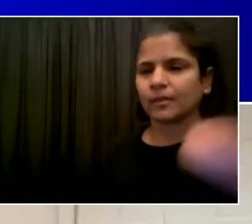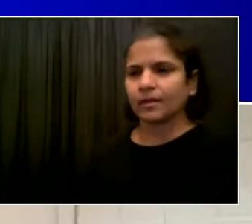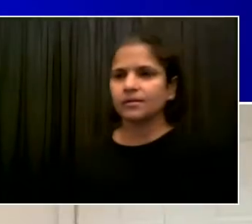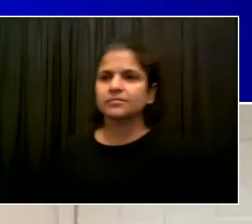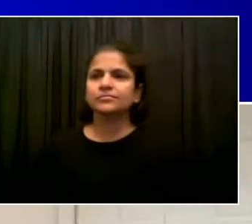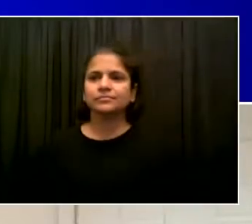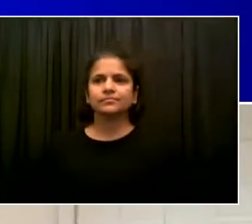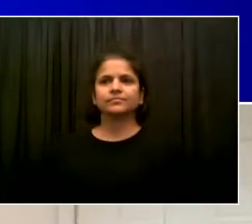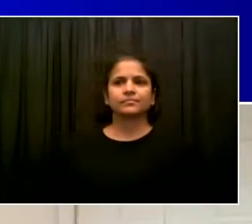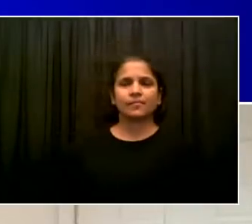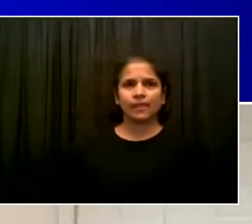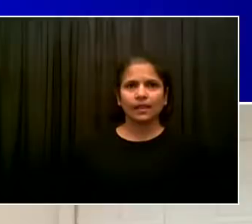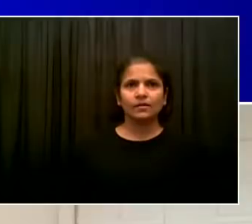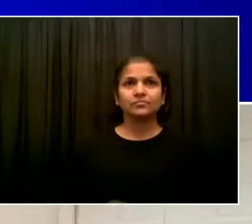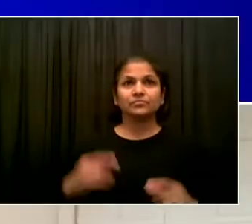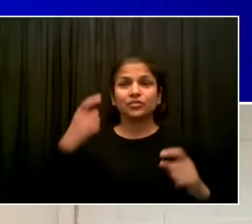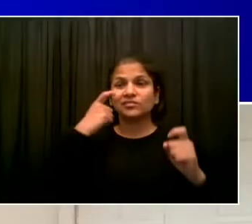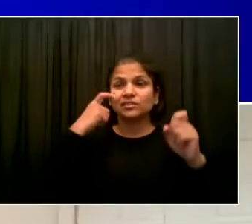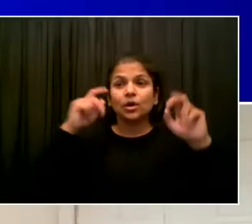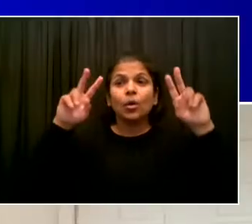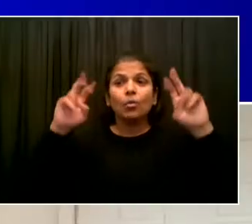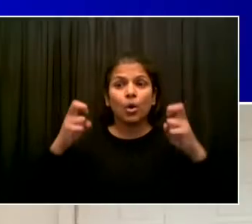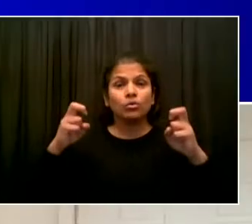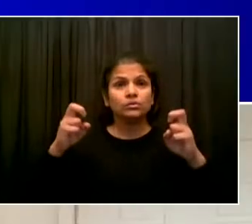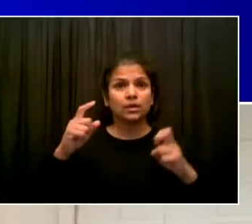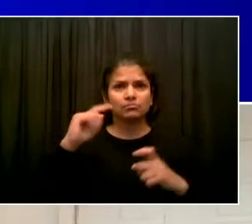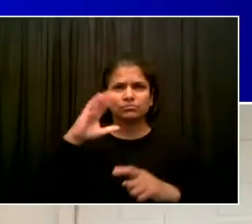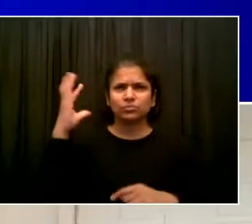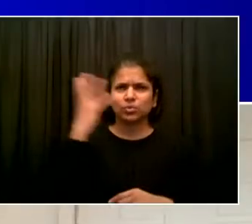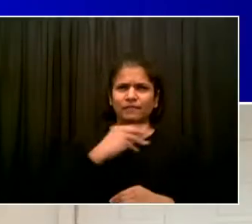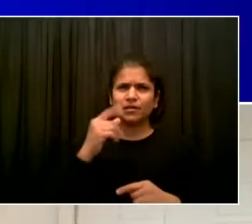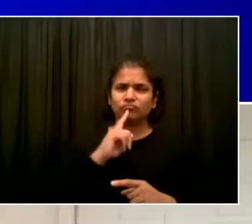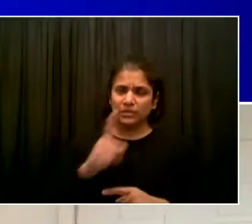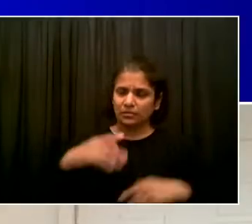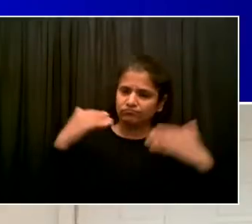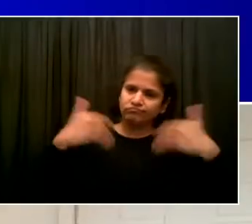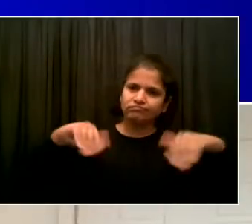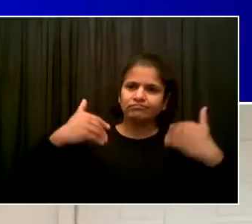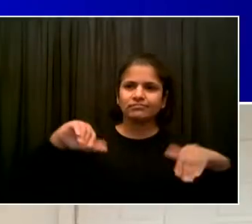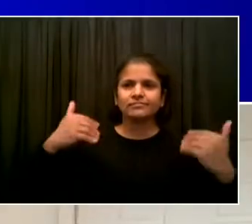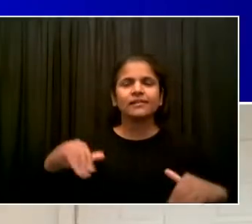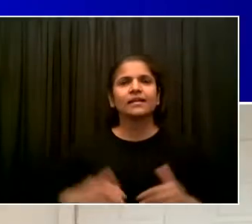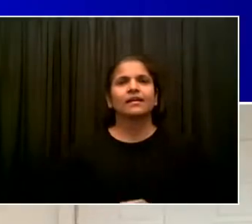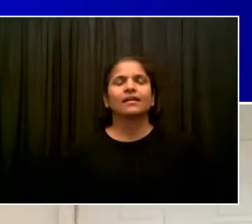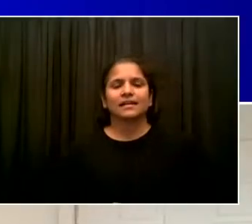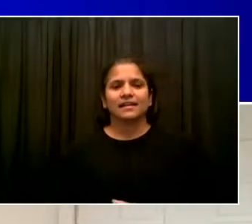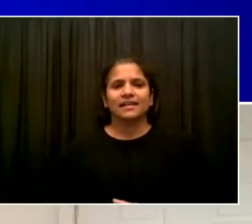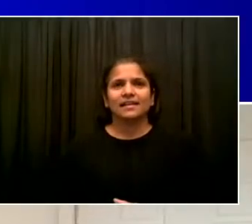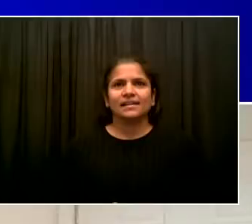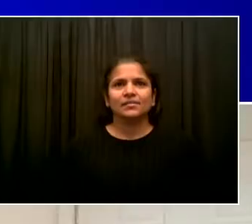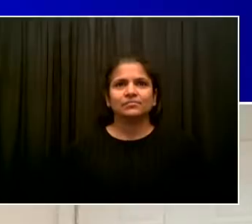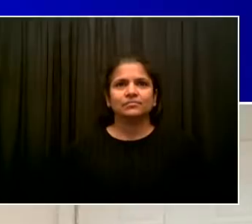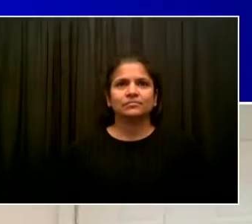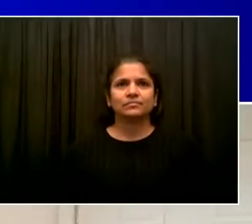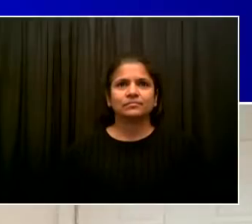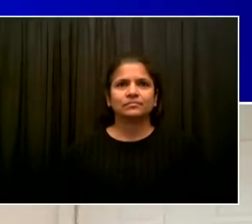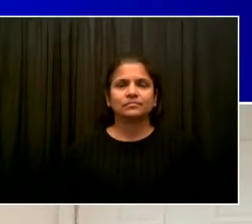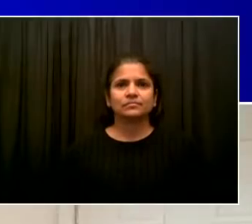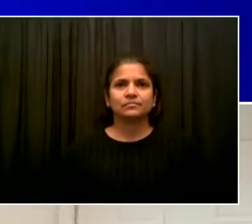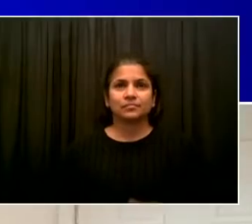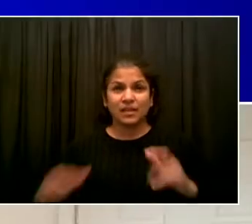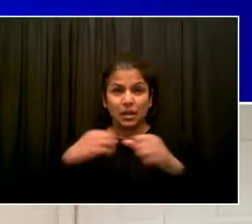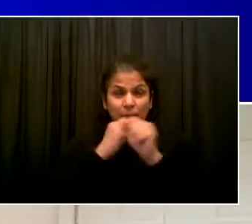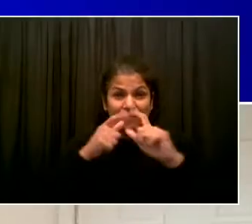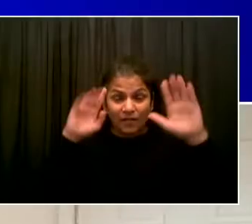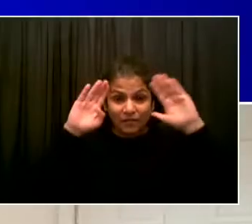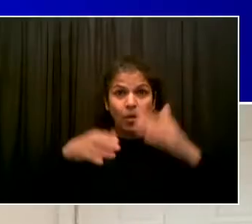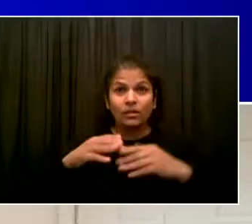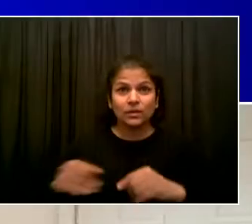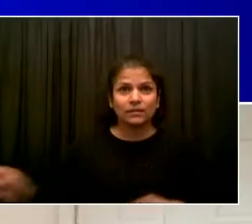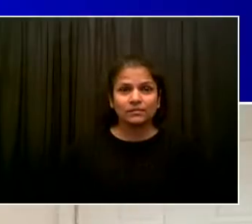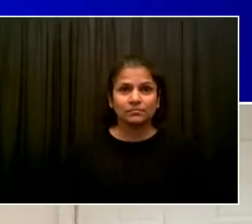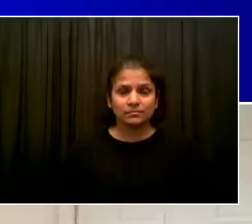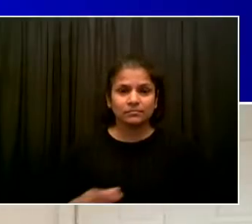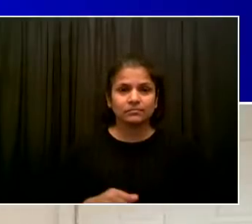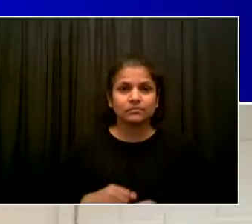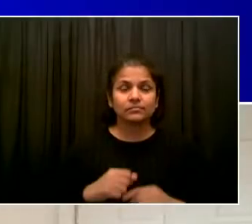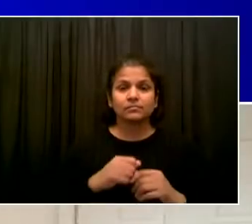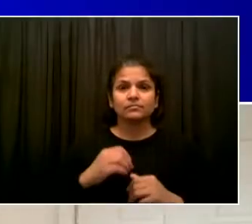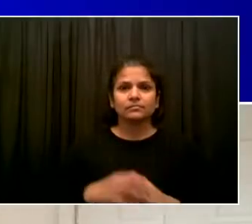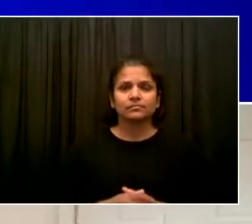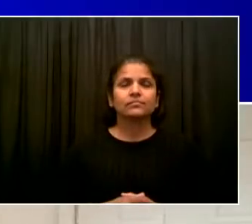I WAS STRUCK BY